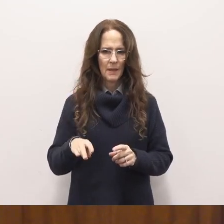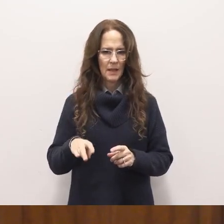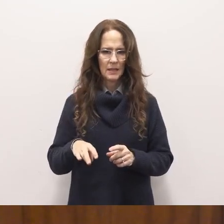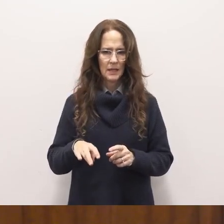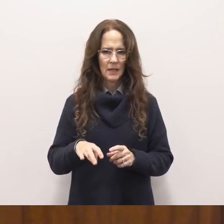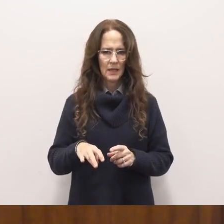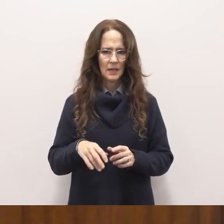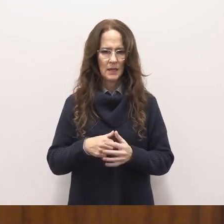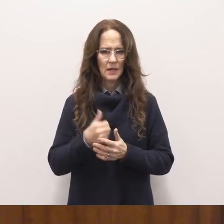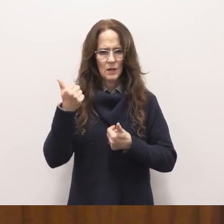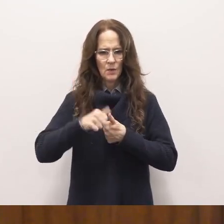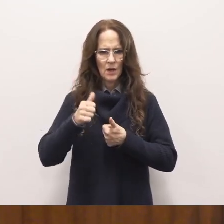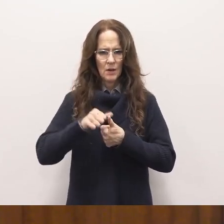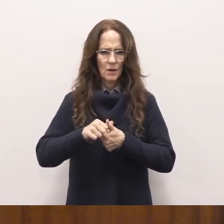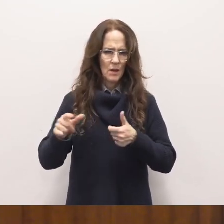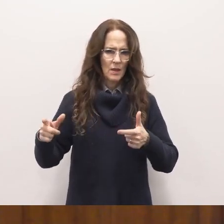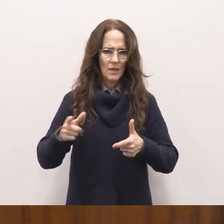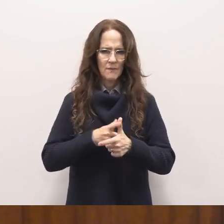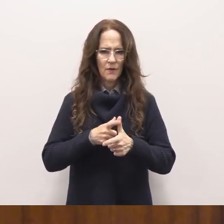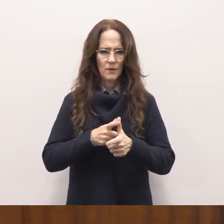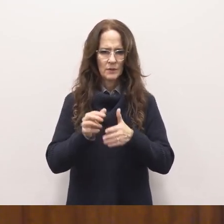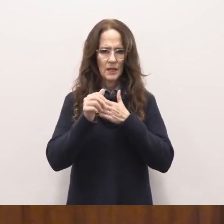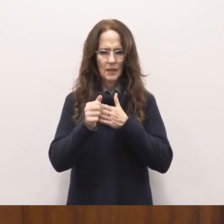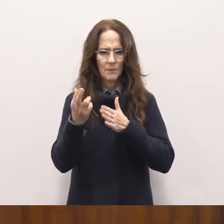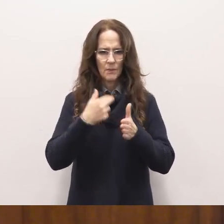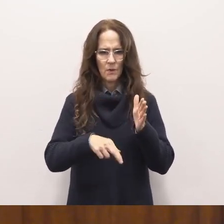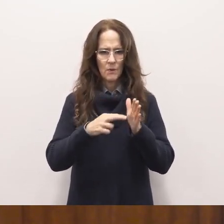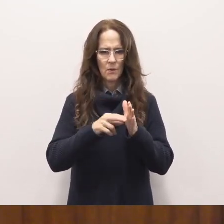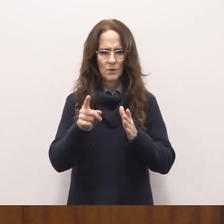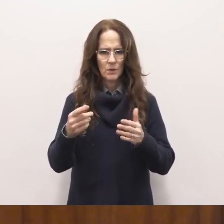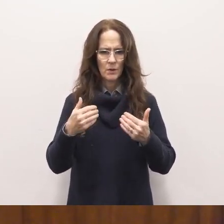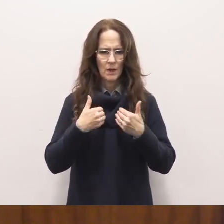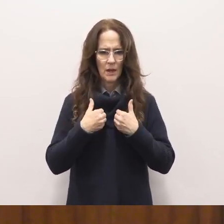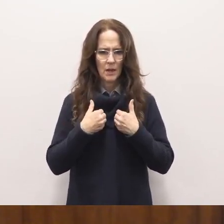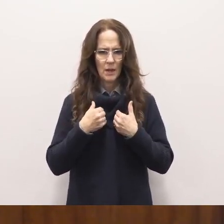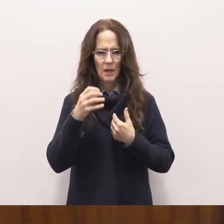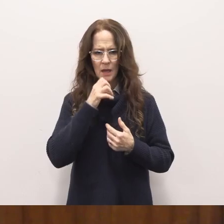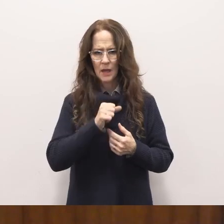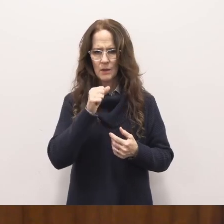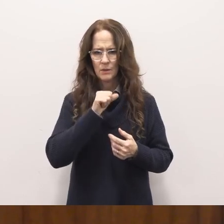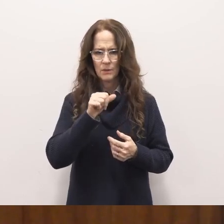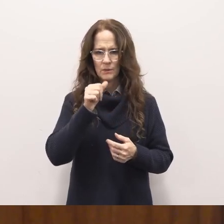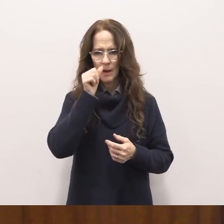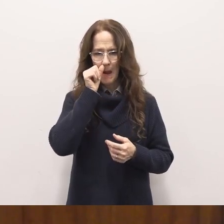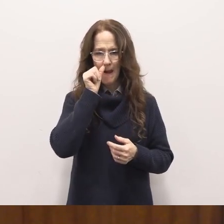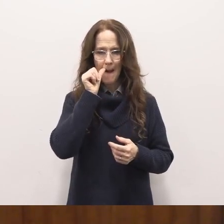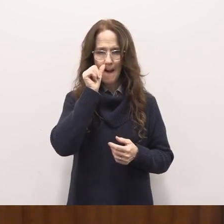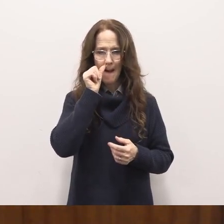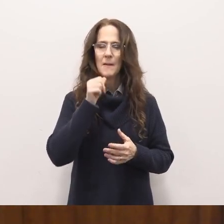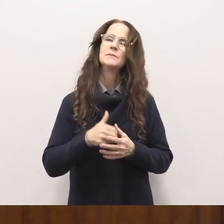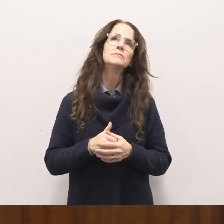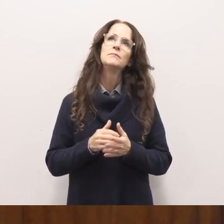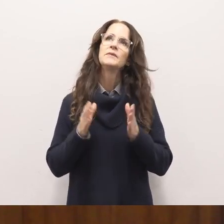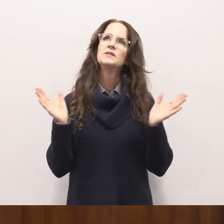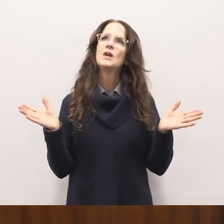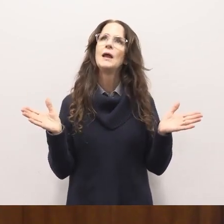Can you remember the first leadership role that you had and how old you were? Just curious. [Chuckwuoma] The first, like just in general? Yep. - Okay.